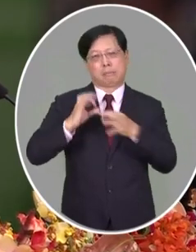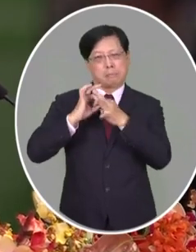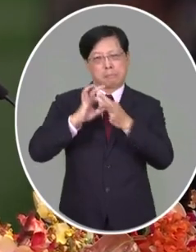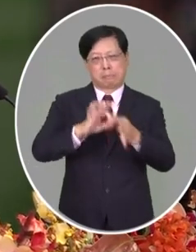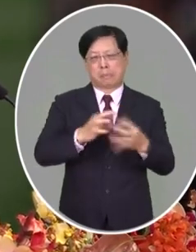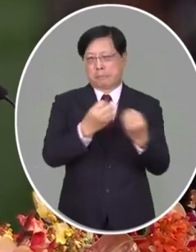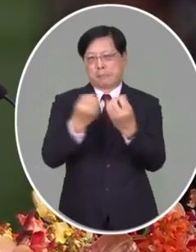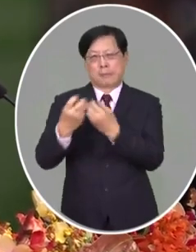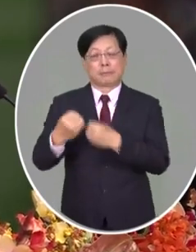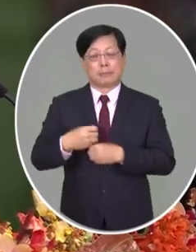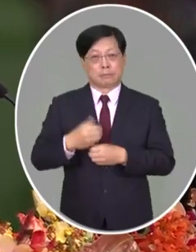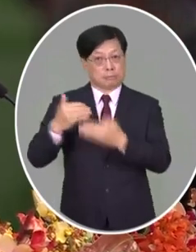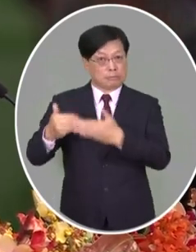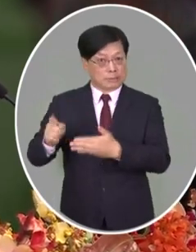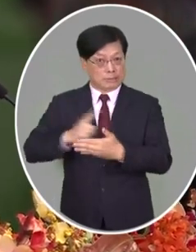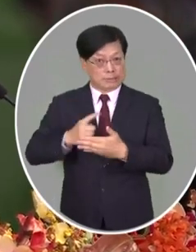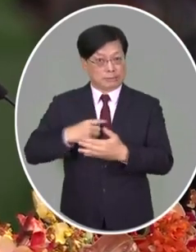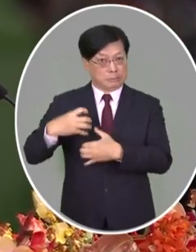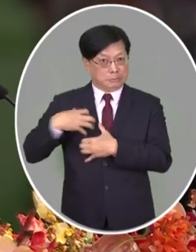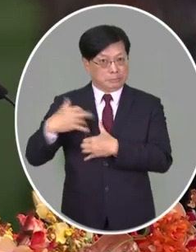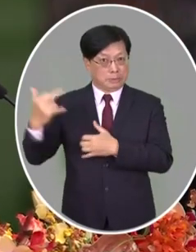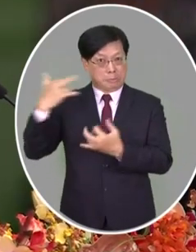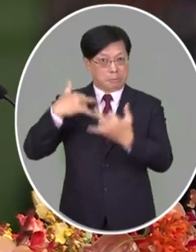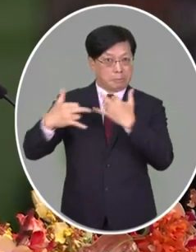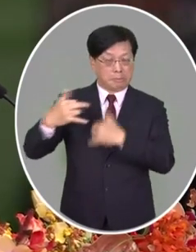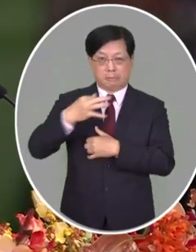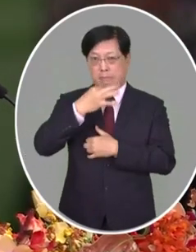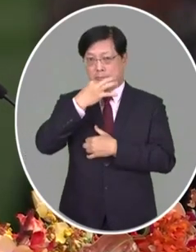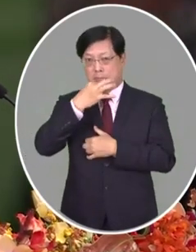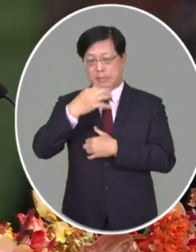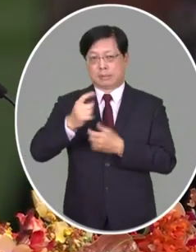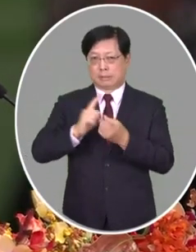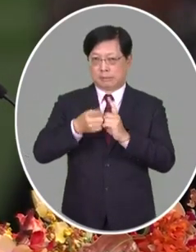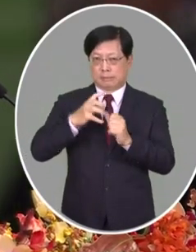China's military actions and gray coercion